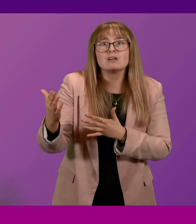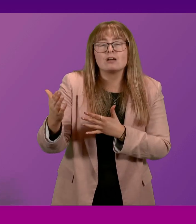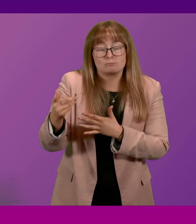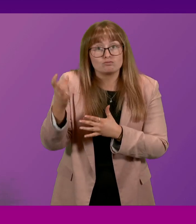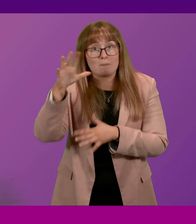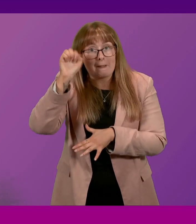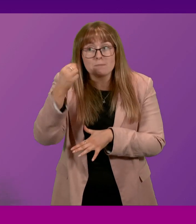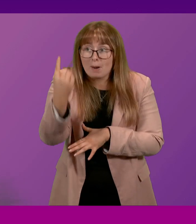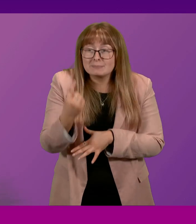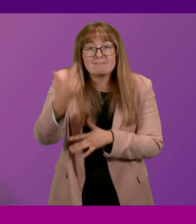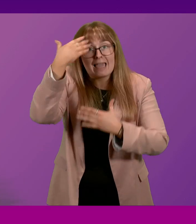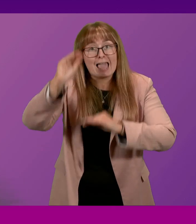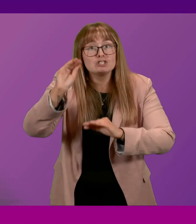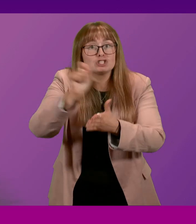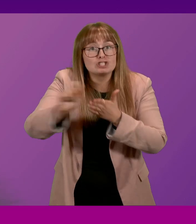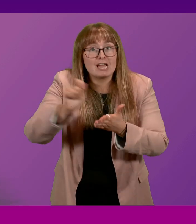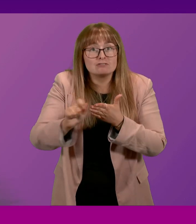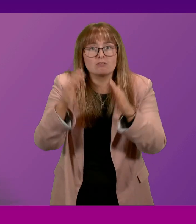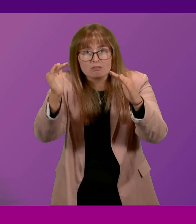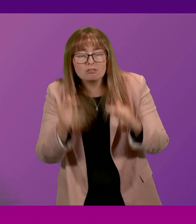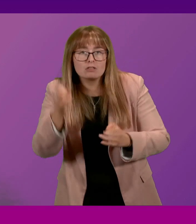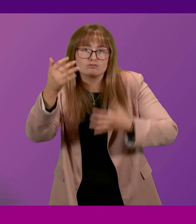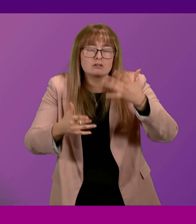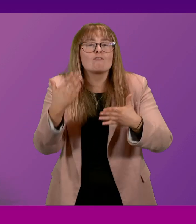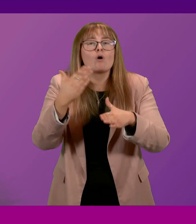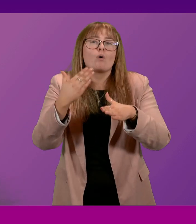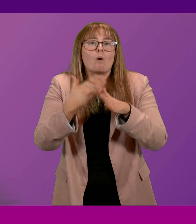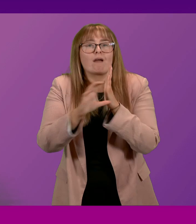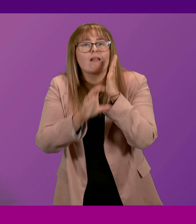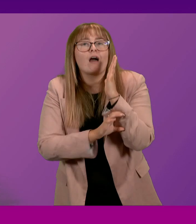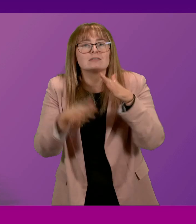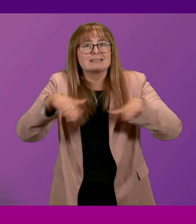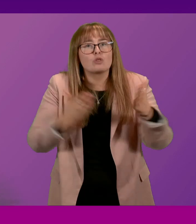education secretary who downgraded the results of working-class kids during the pandemic, and now,